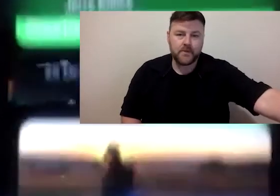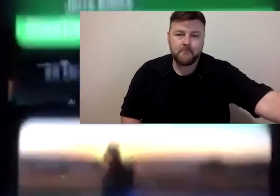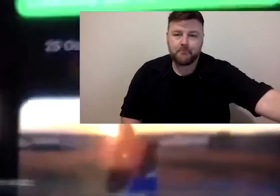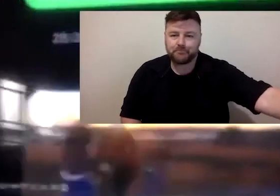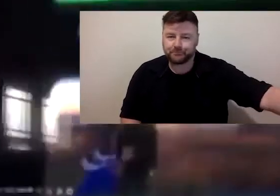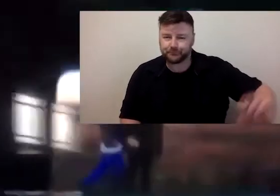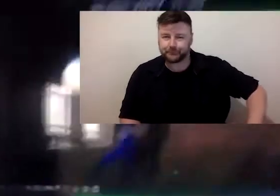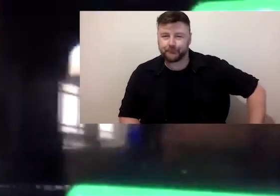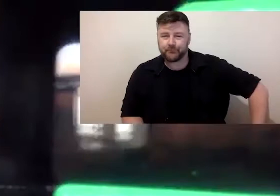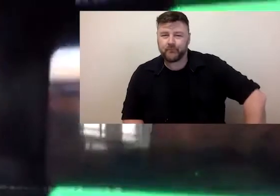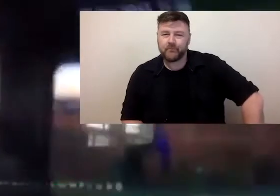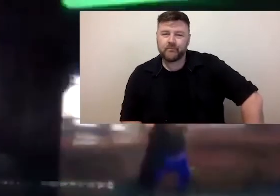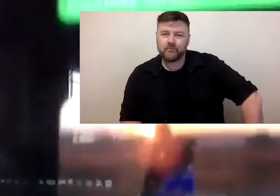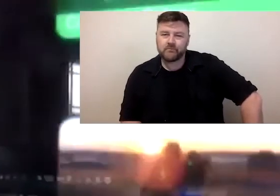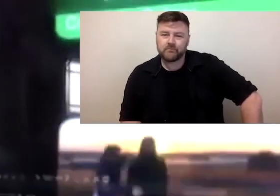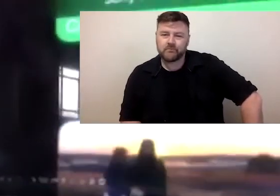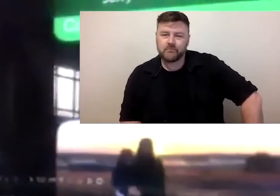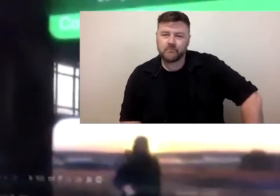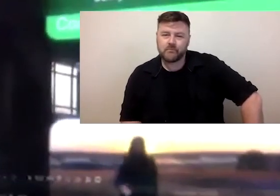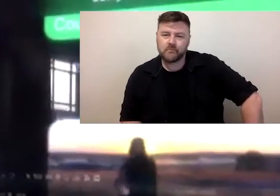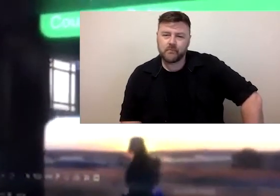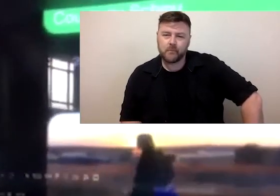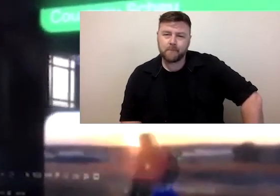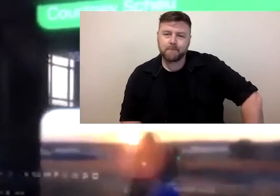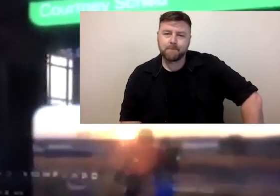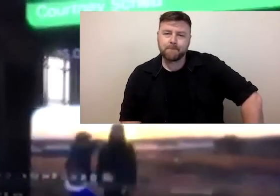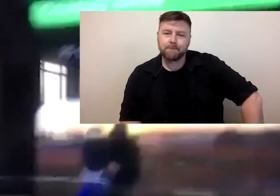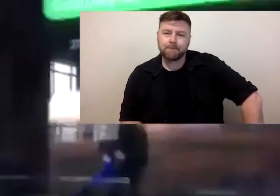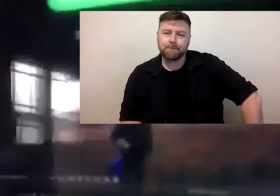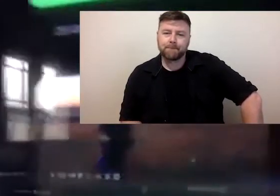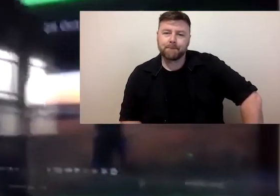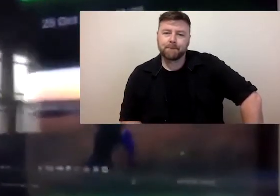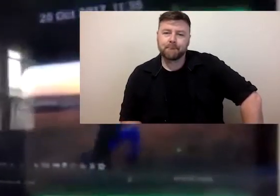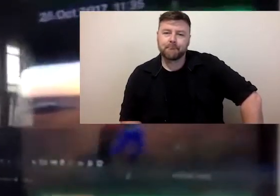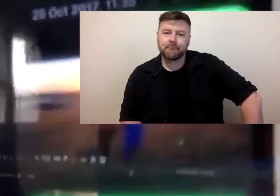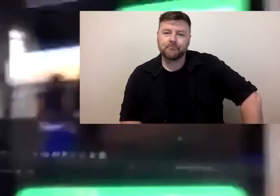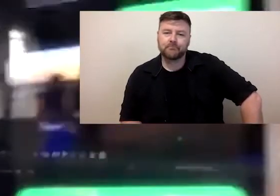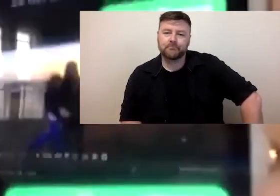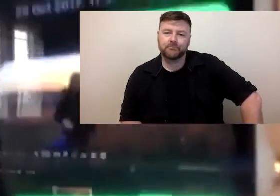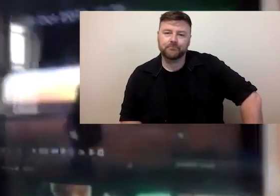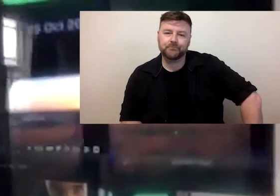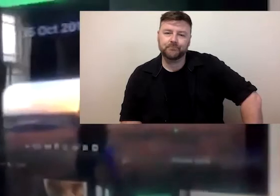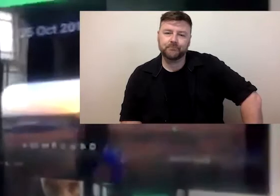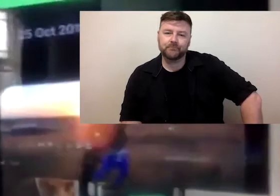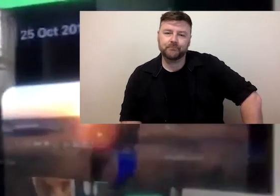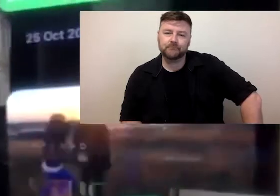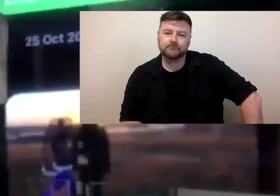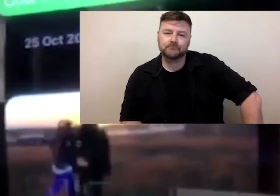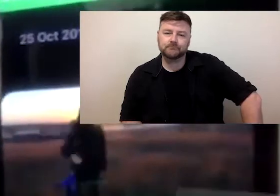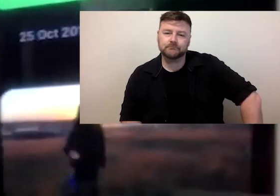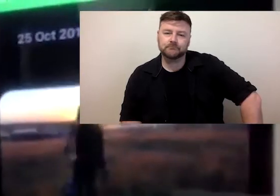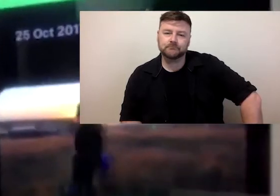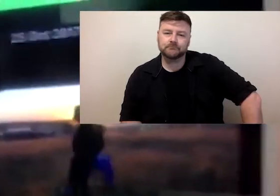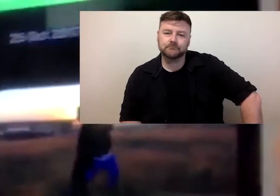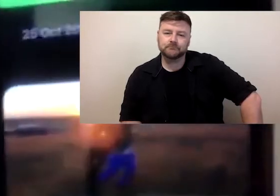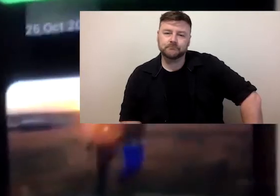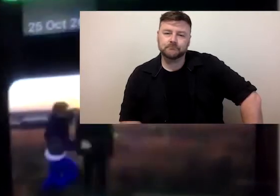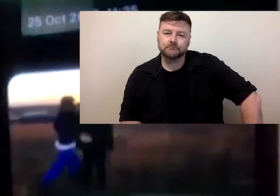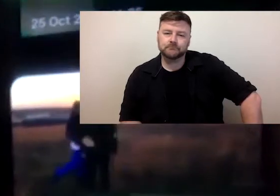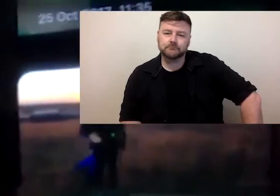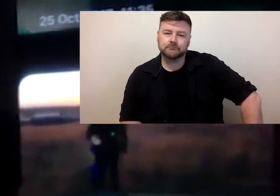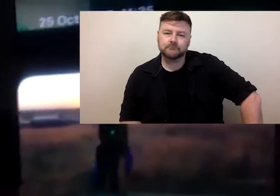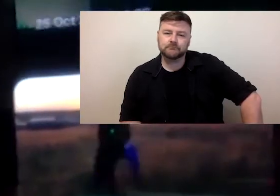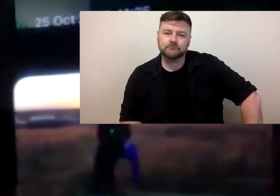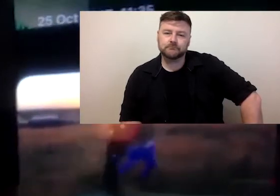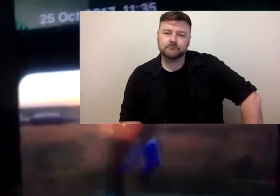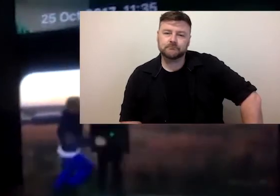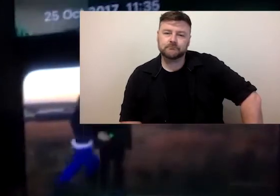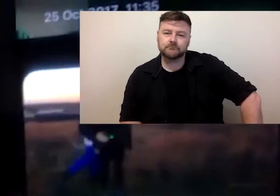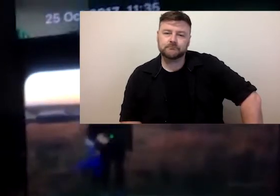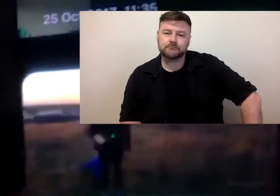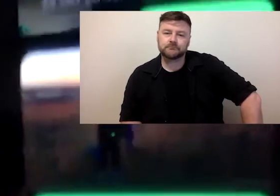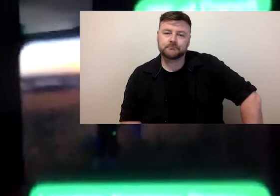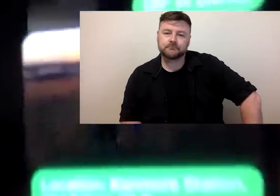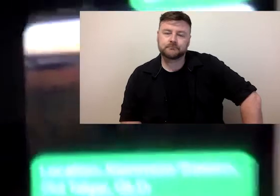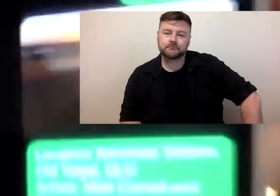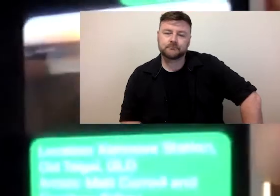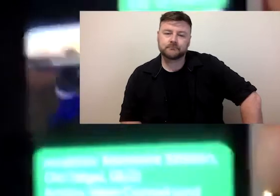Hmmm, I'll turn the screen so you can see...